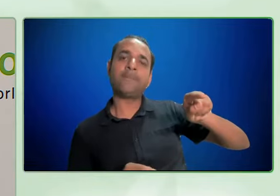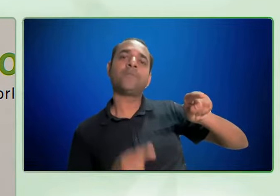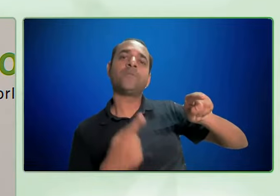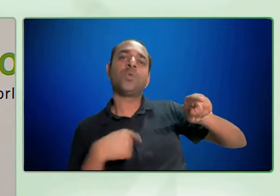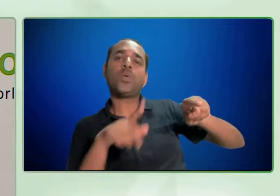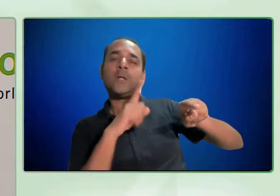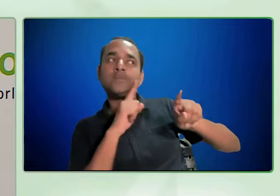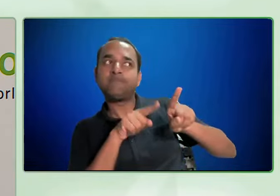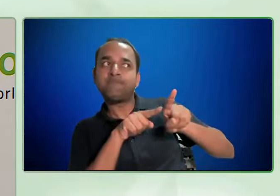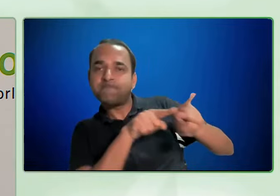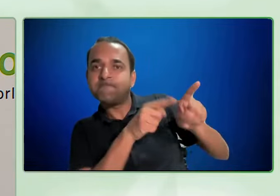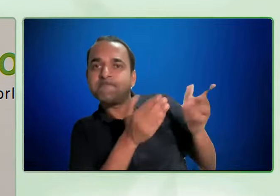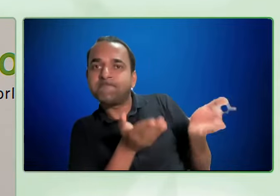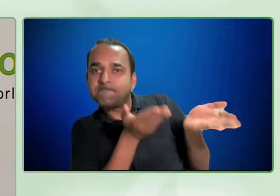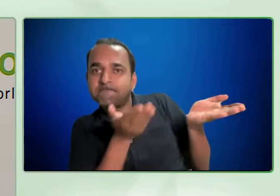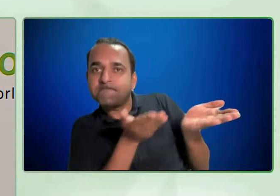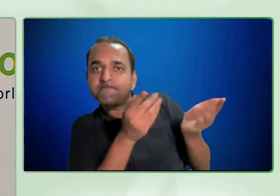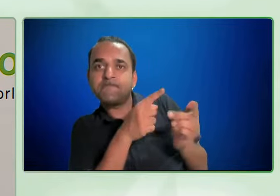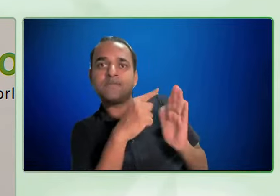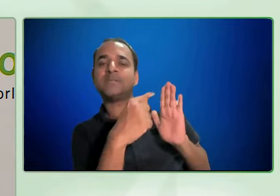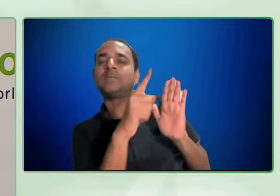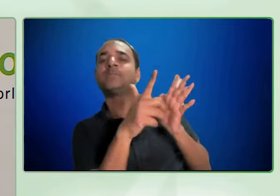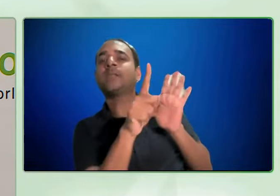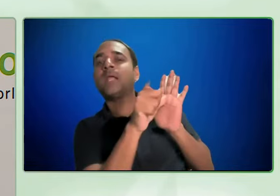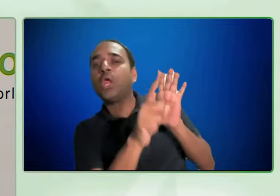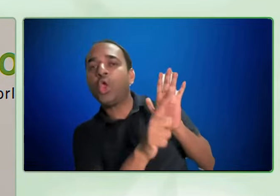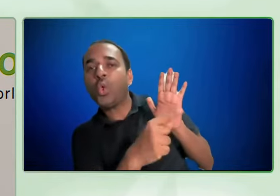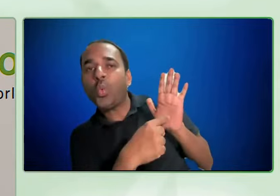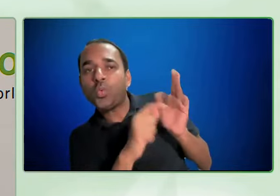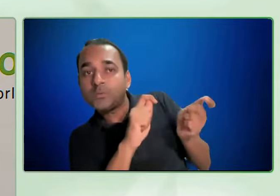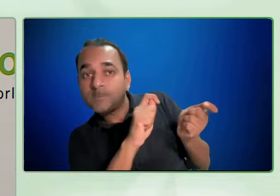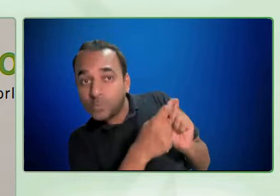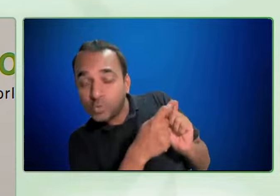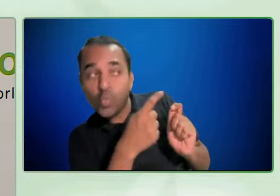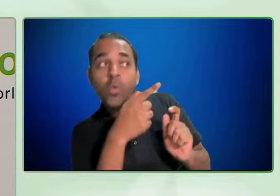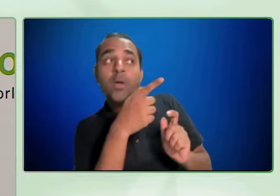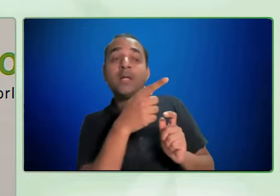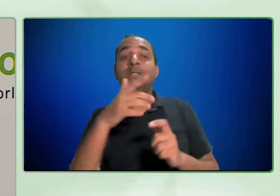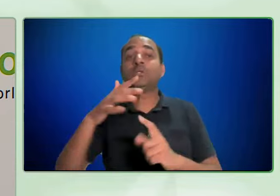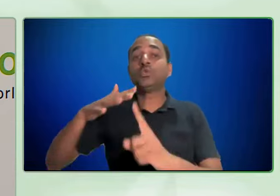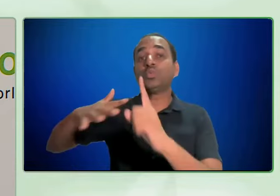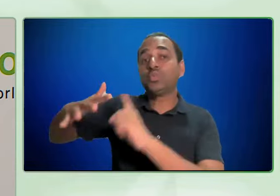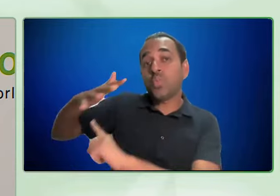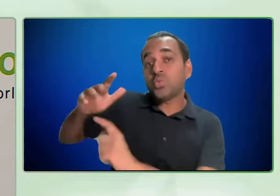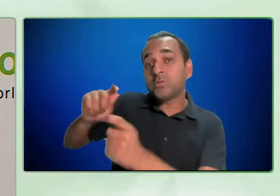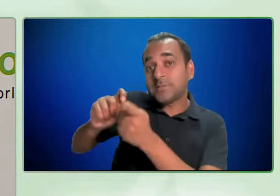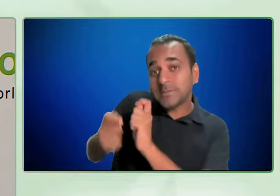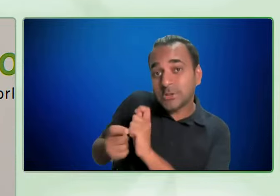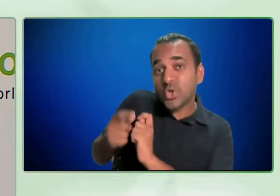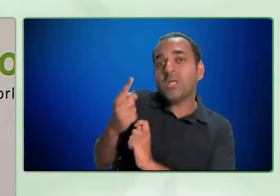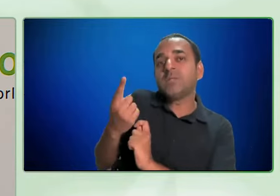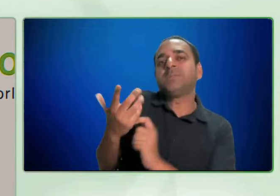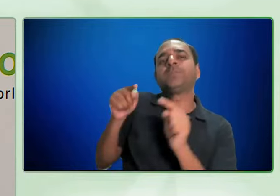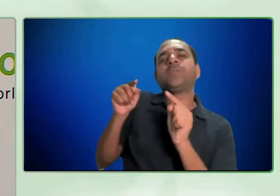that. It is accessible there. Is it compulsory or elective?